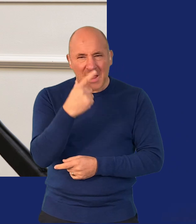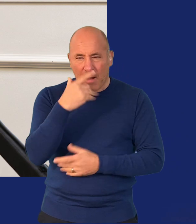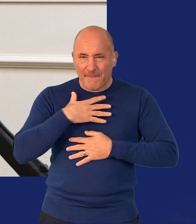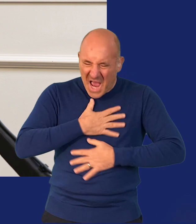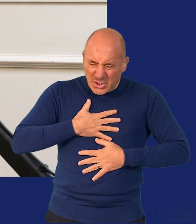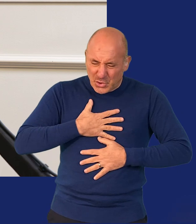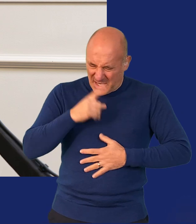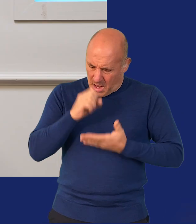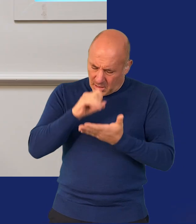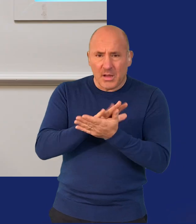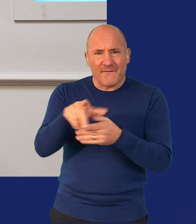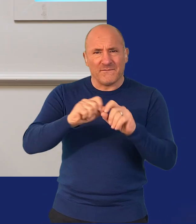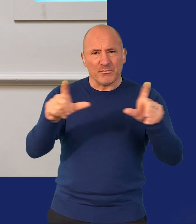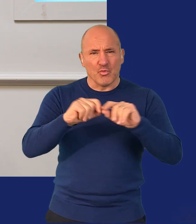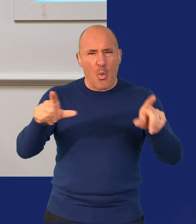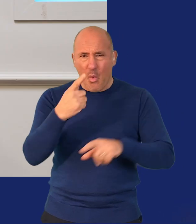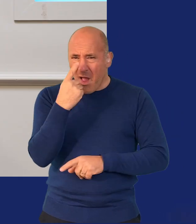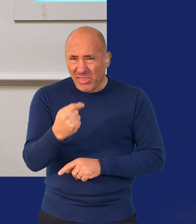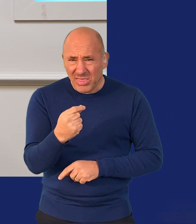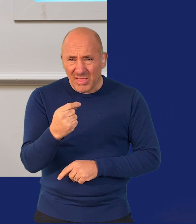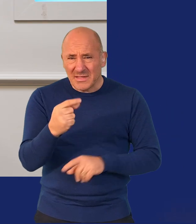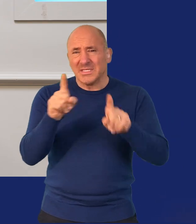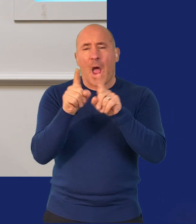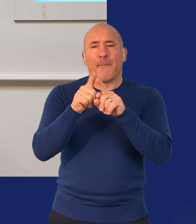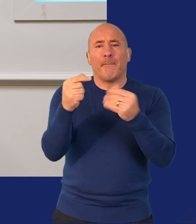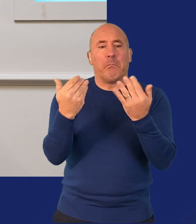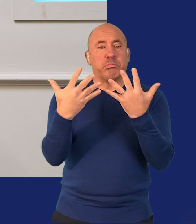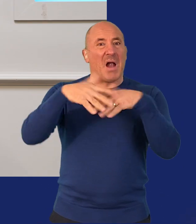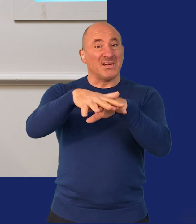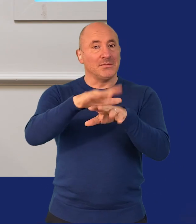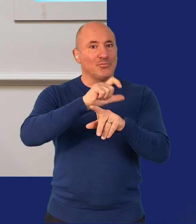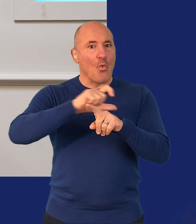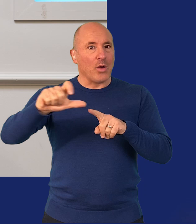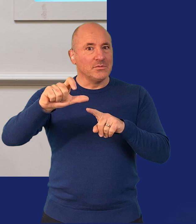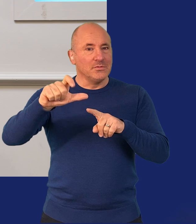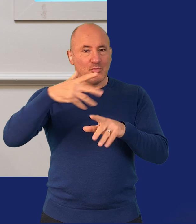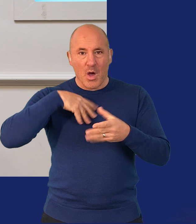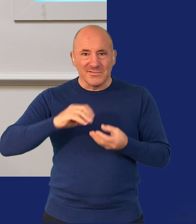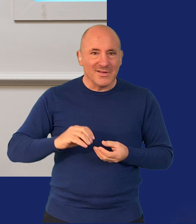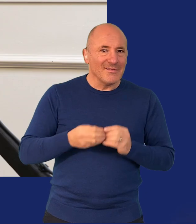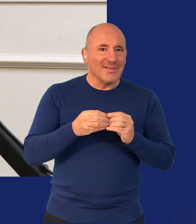Um, and also if you, if you're looking at say developing a blended course, so a combination of online and in person.